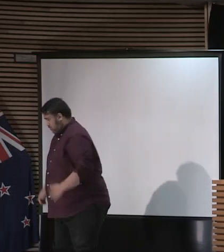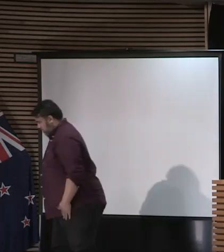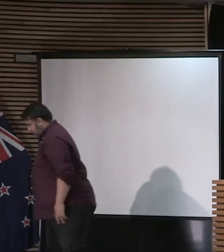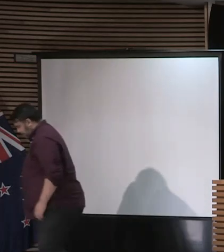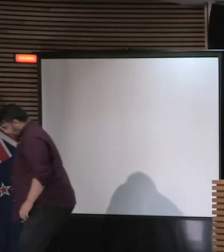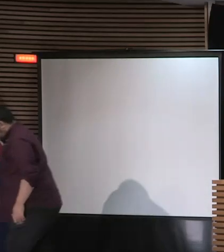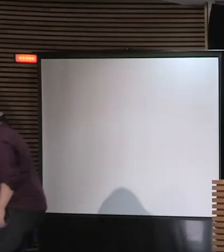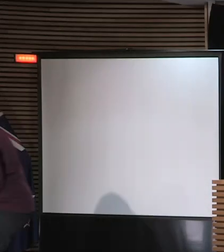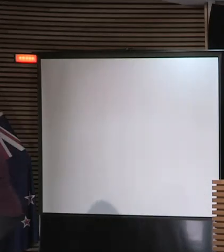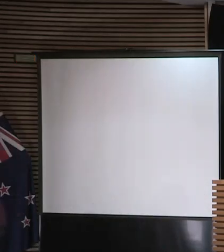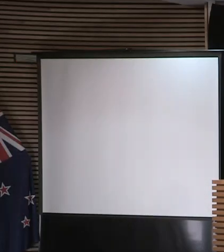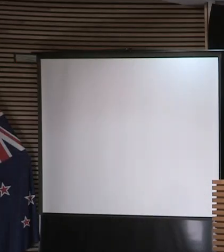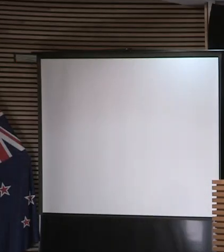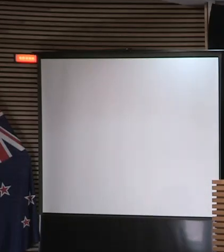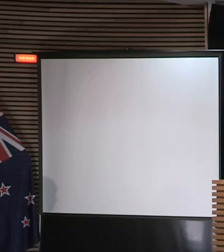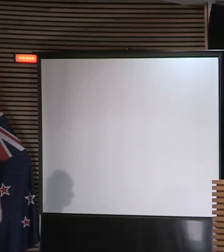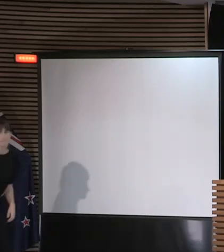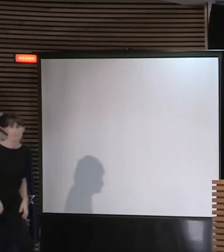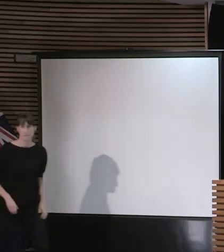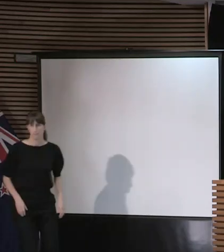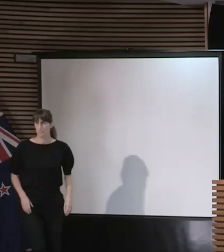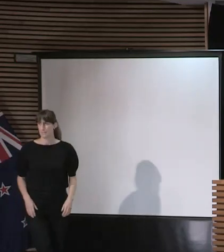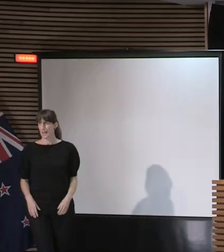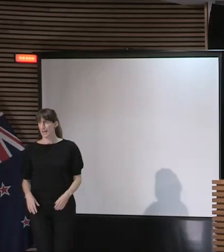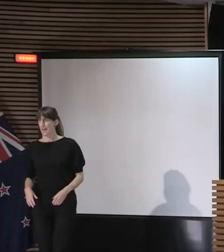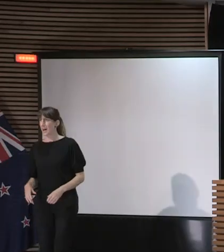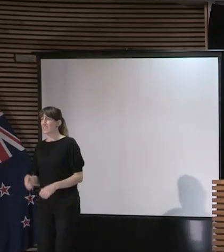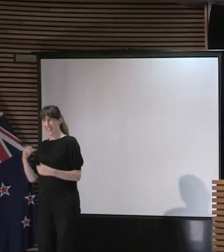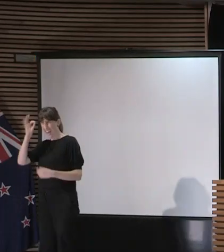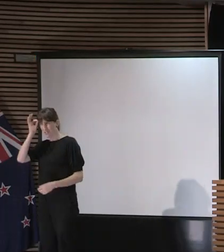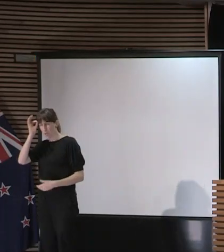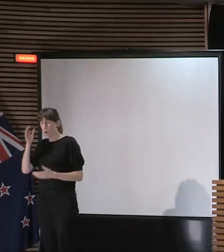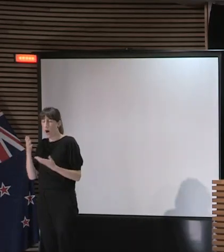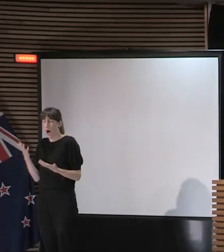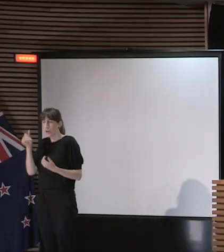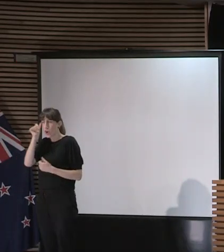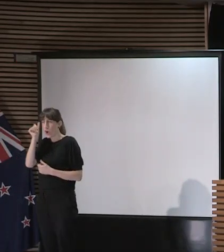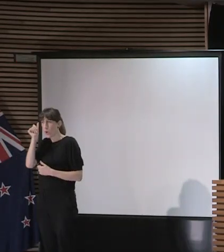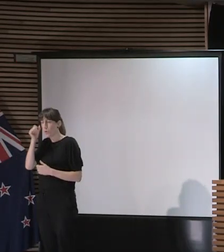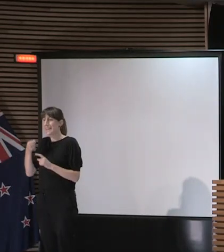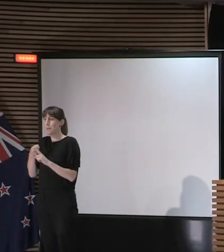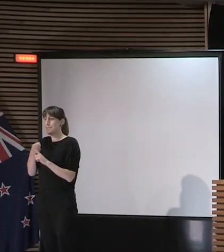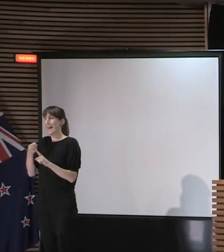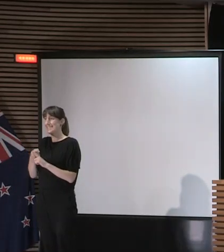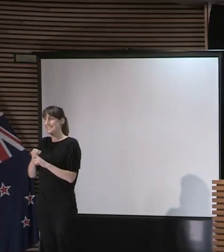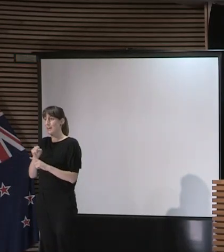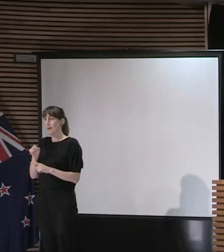what we do know is that, in the same that it will impact on revenue for government and there will likewise be with